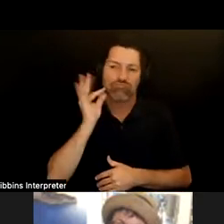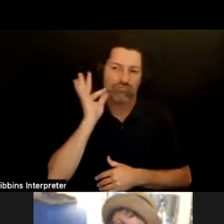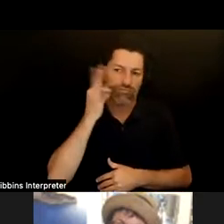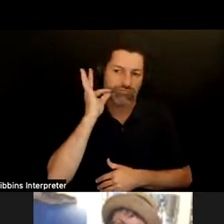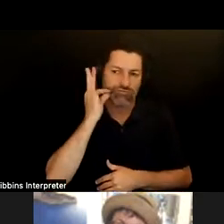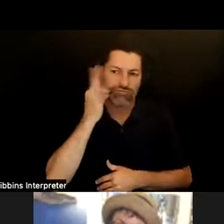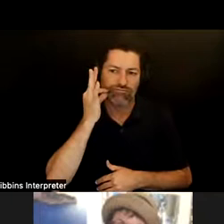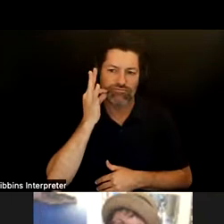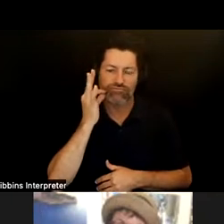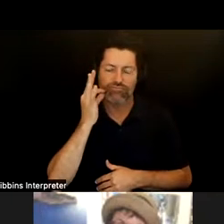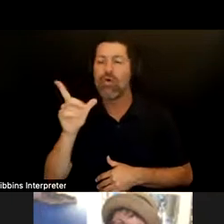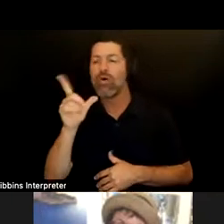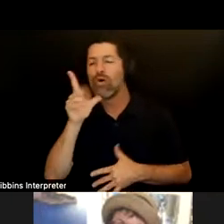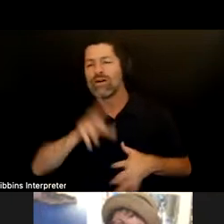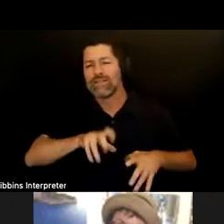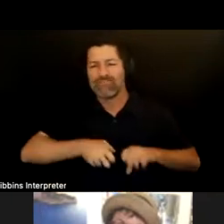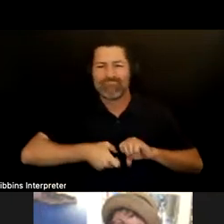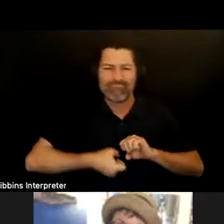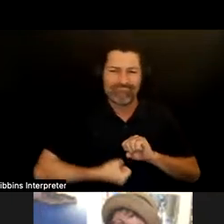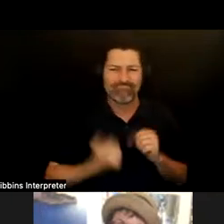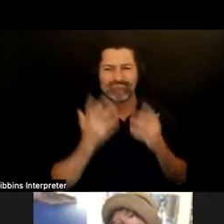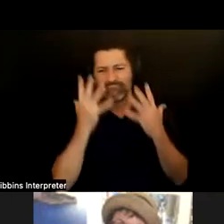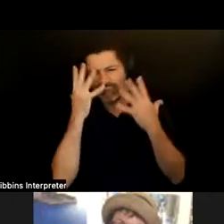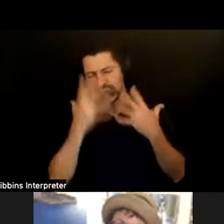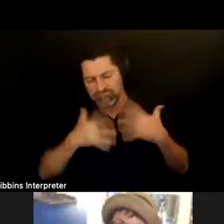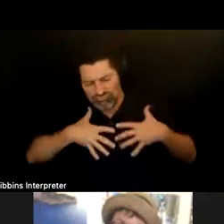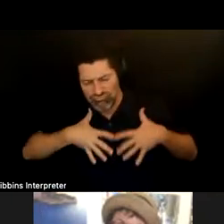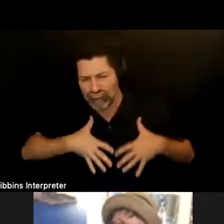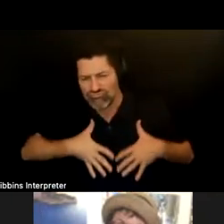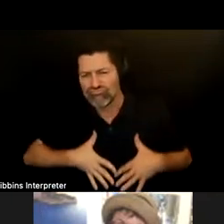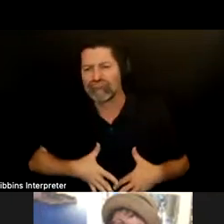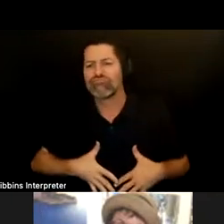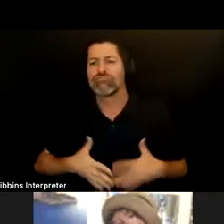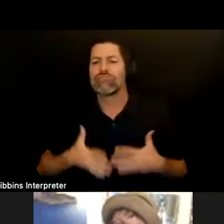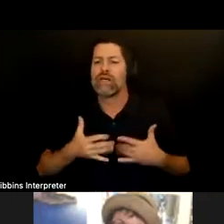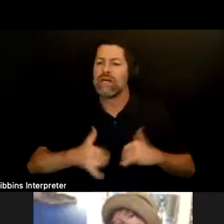the mourners in their deepest moments of 19:27:04 grief. we'll remember that there